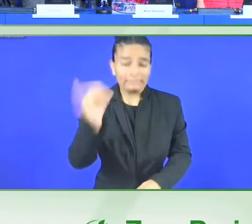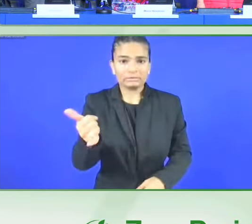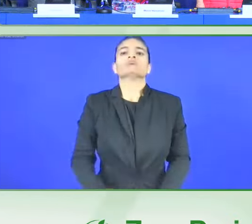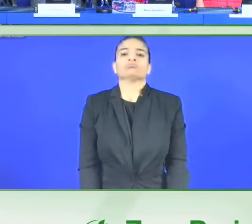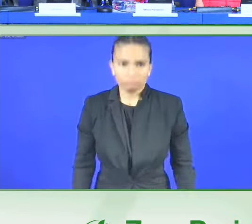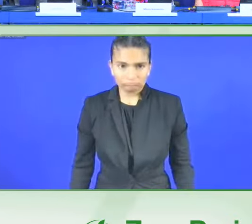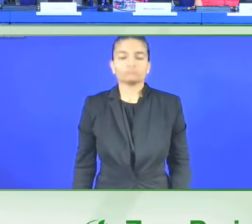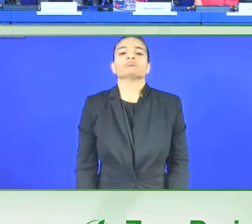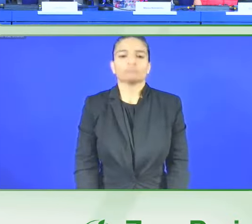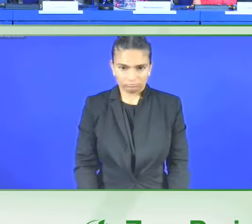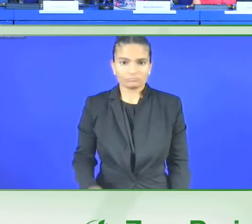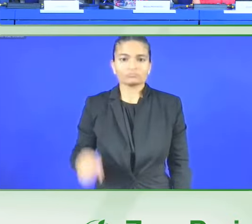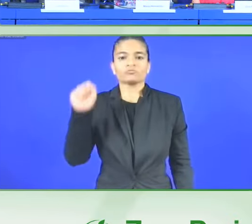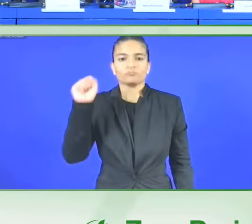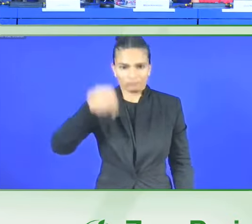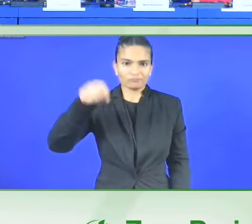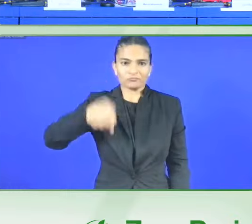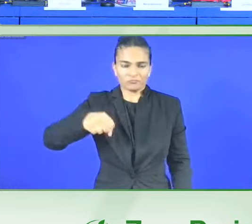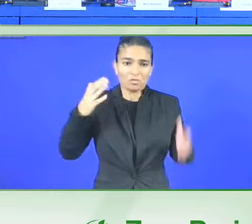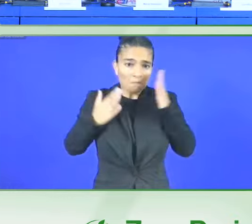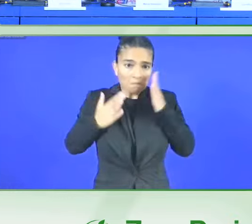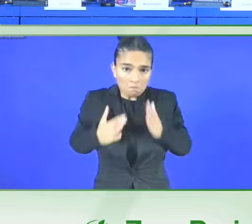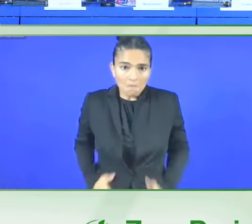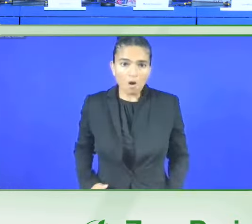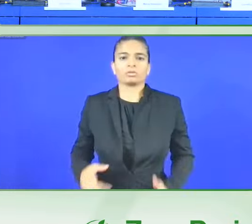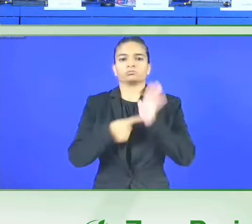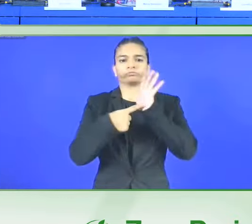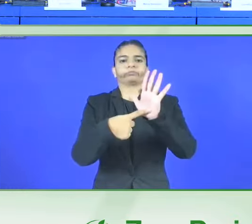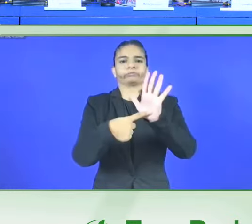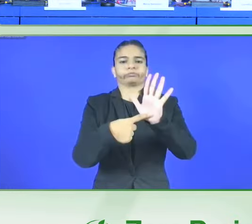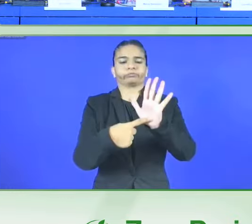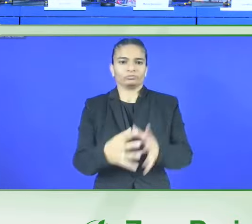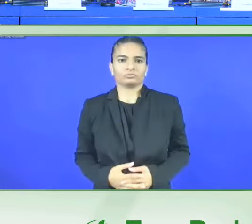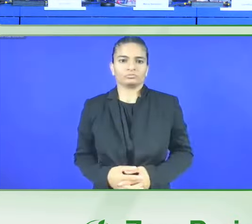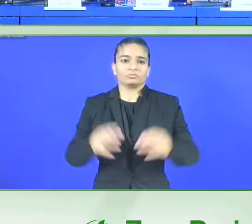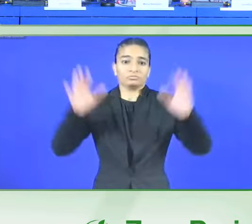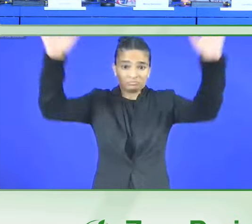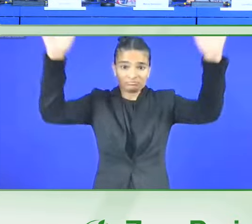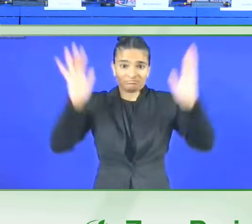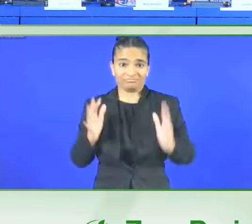fully participate and contribute to our society.